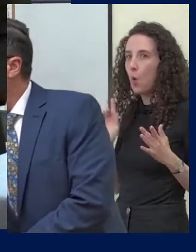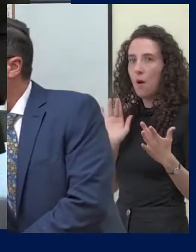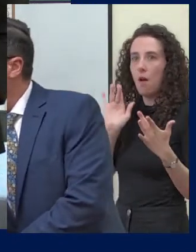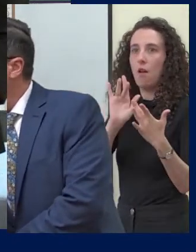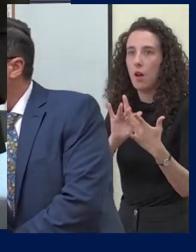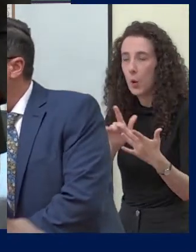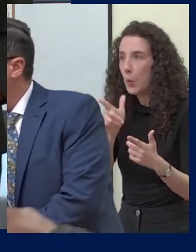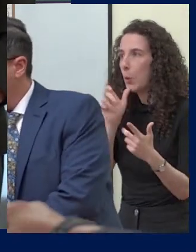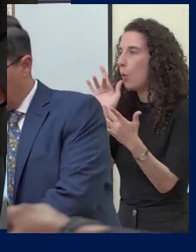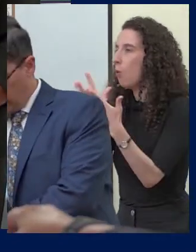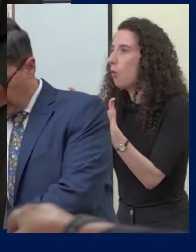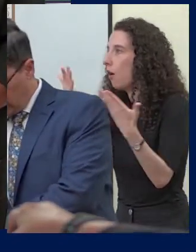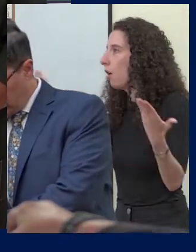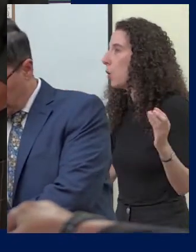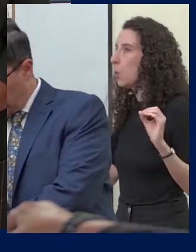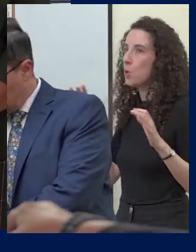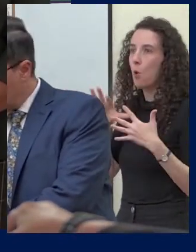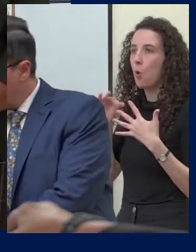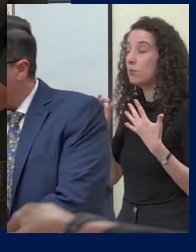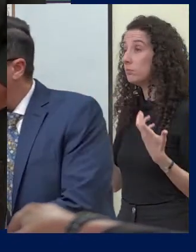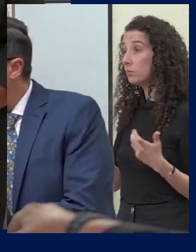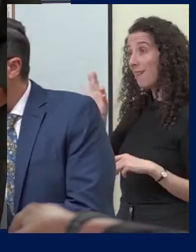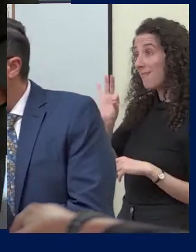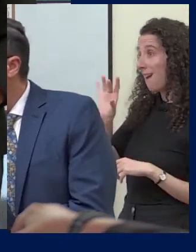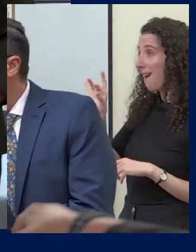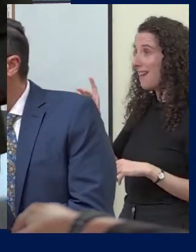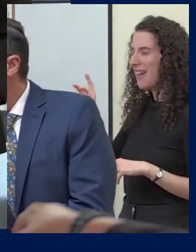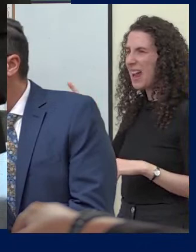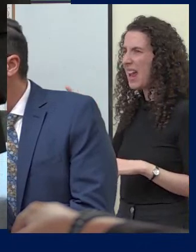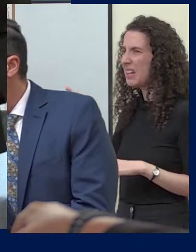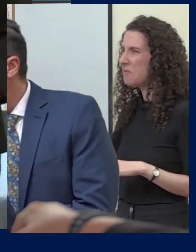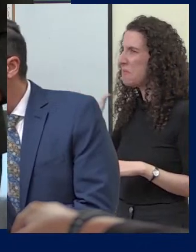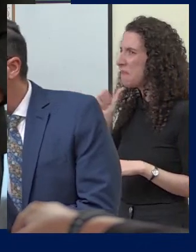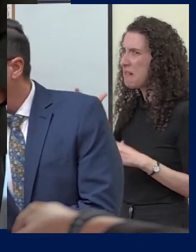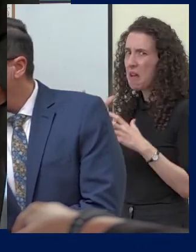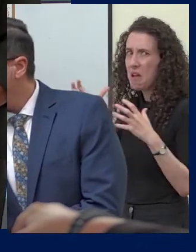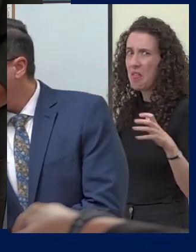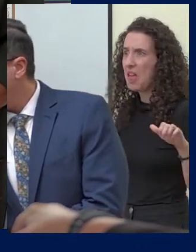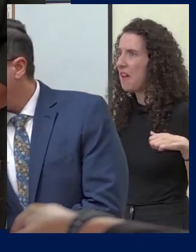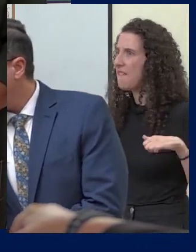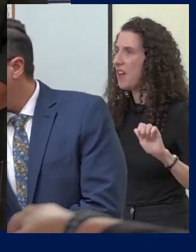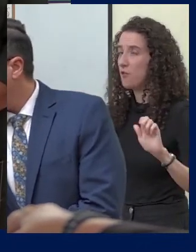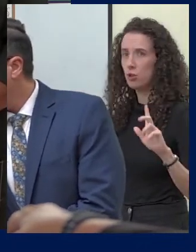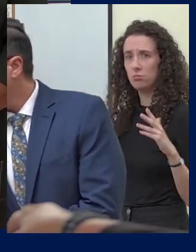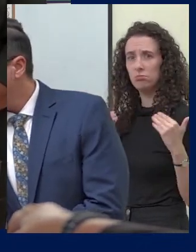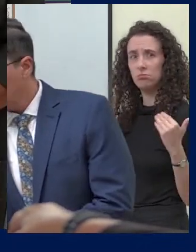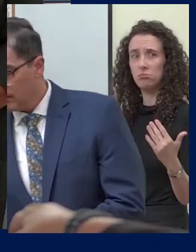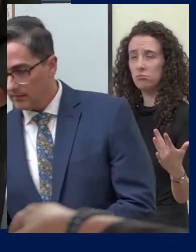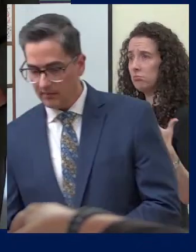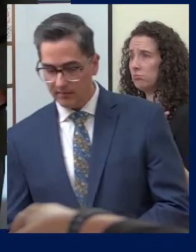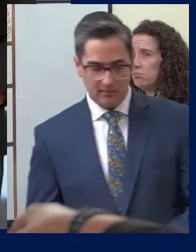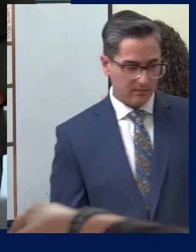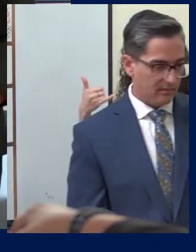988 it doesn't take much to be able to reach now. Call, text, chat.